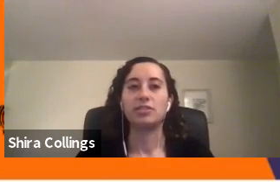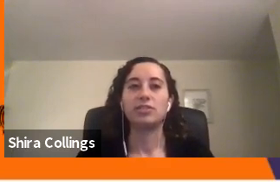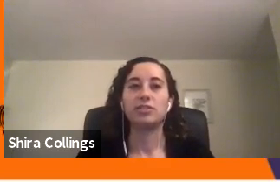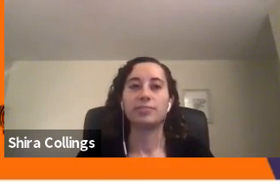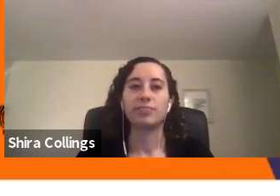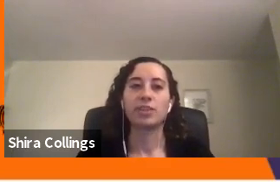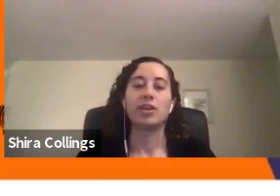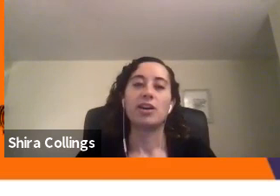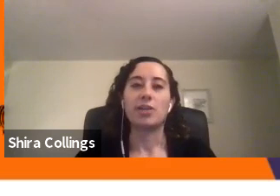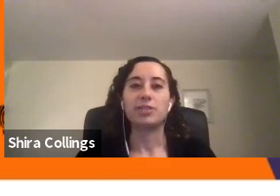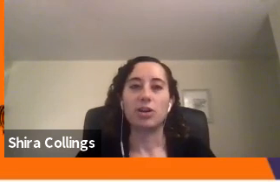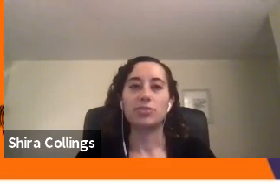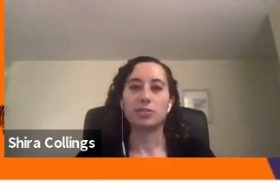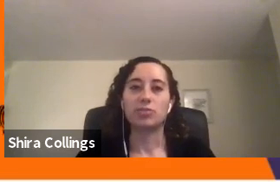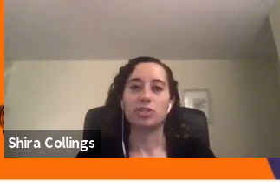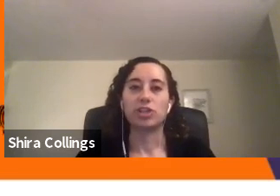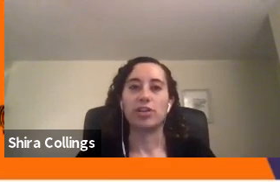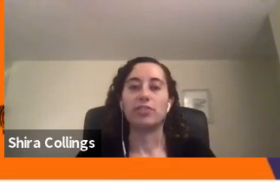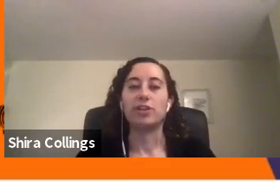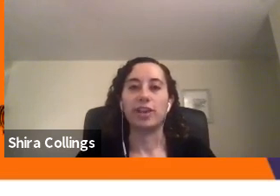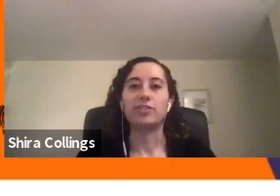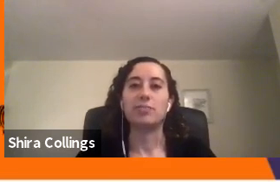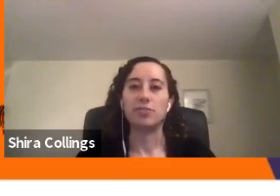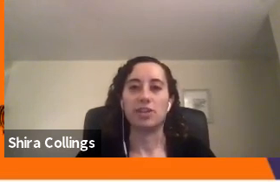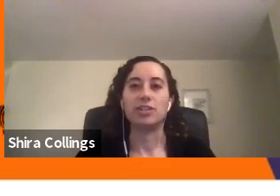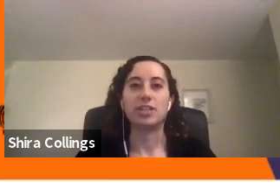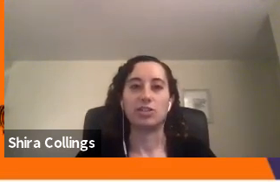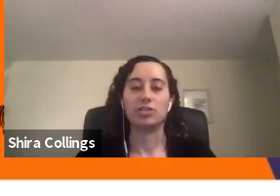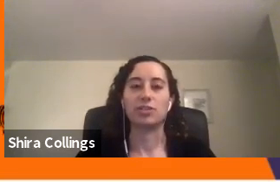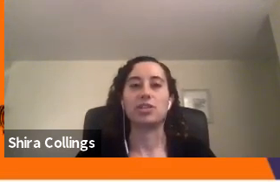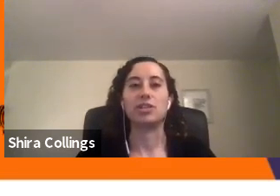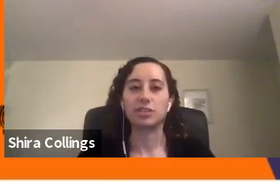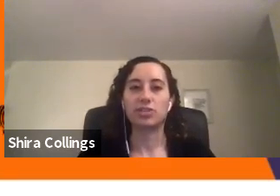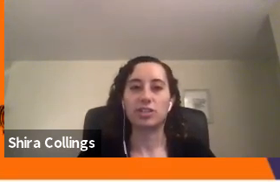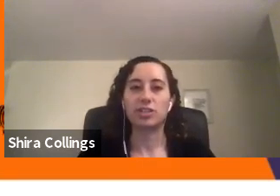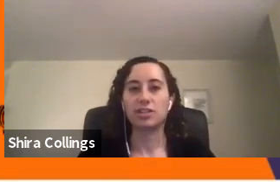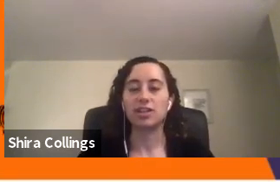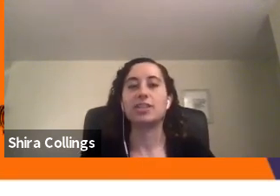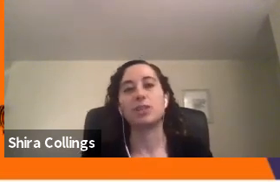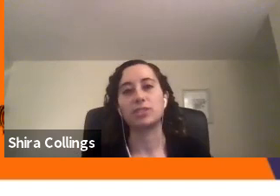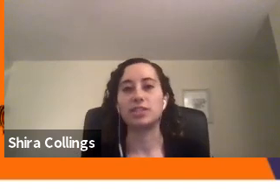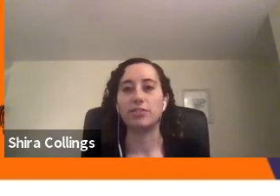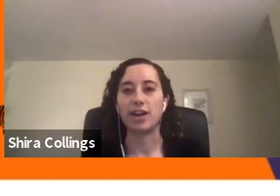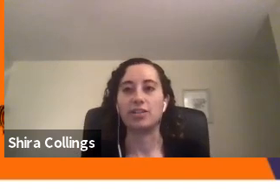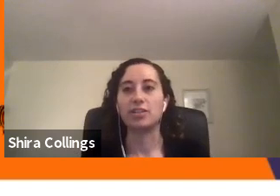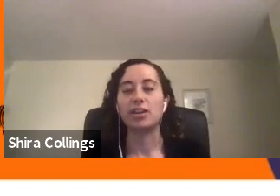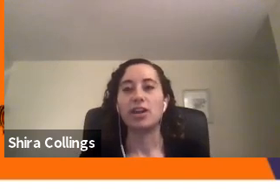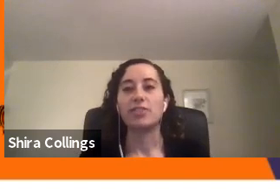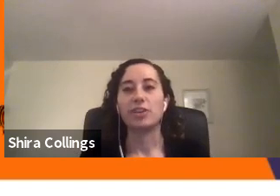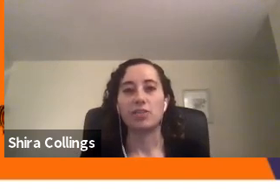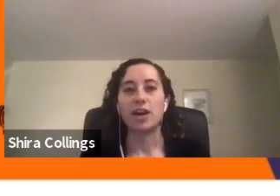obsession that I couldn't let go. That was egged on by everything around me. My grades plummeted. I couldn't process information easily.